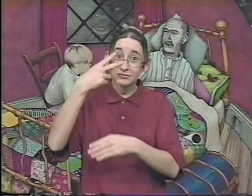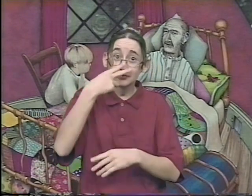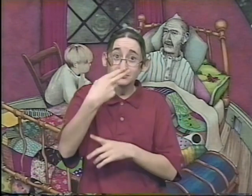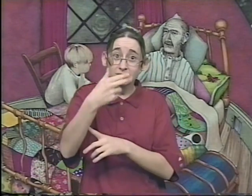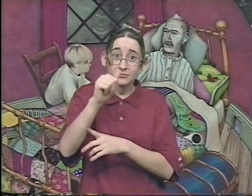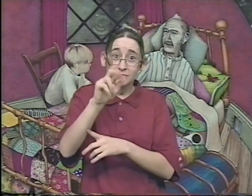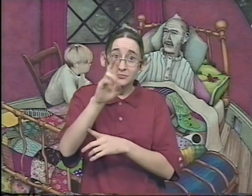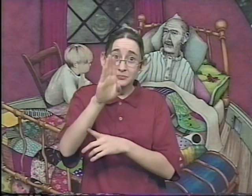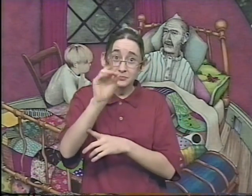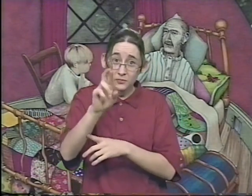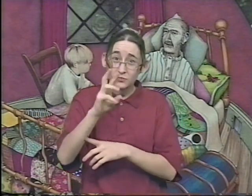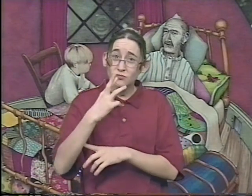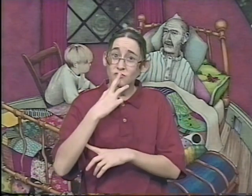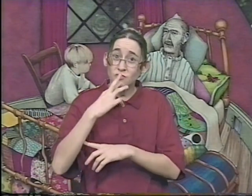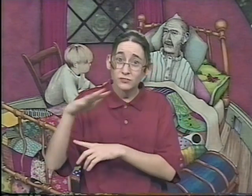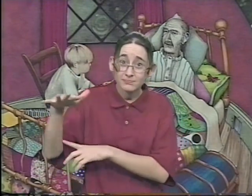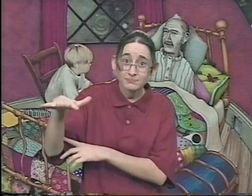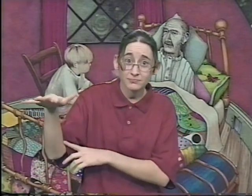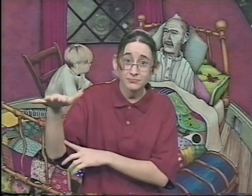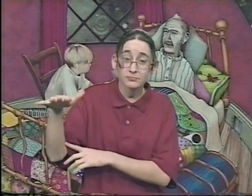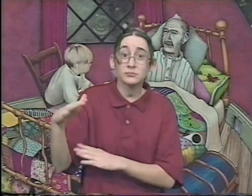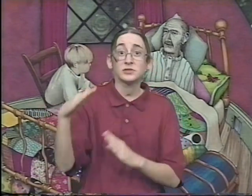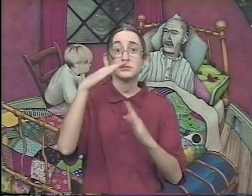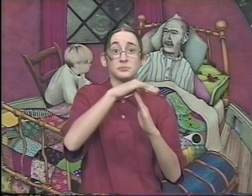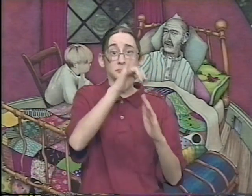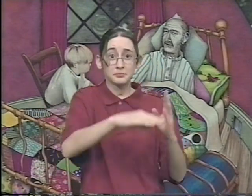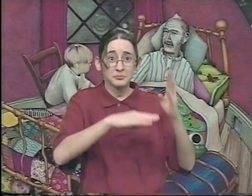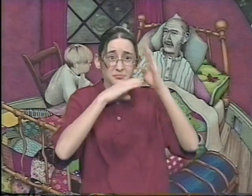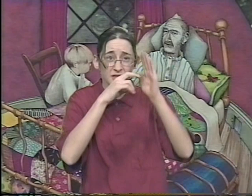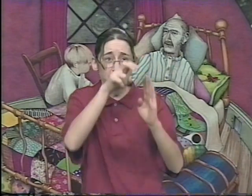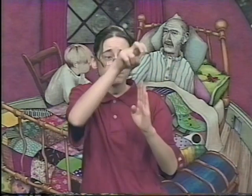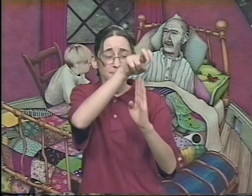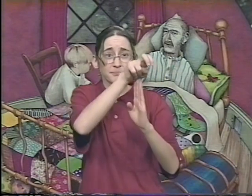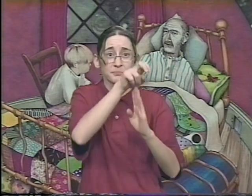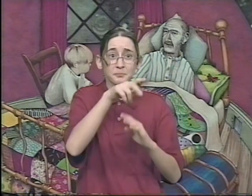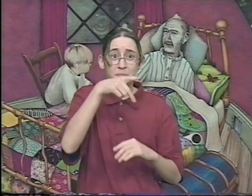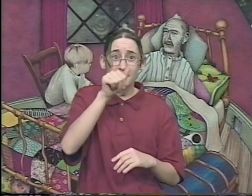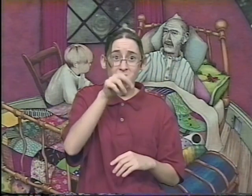the harbor towards the faint horizon. At the top of his bed, his parrot, Titanic,